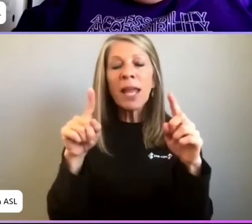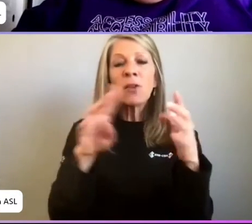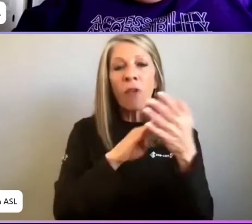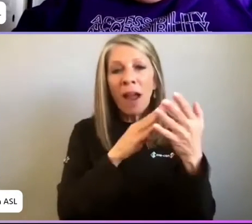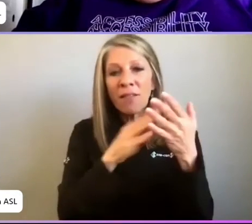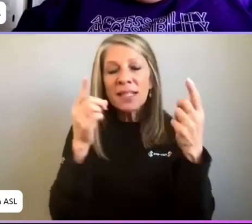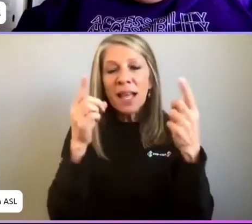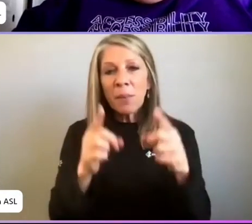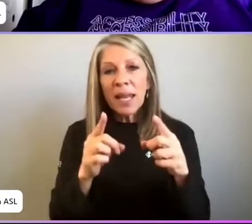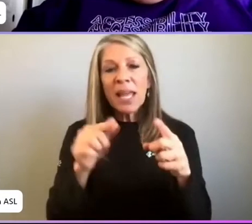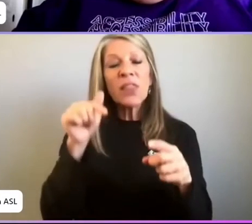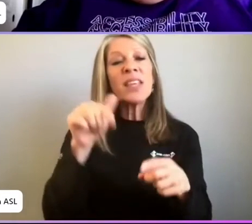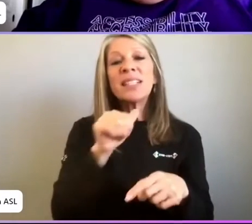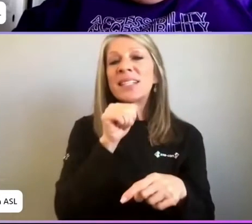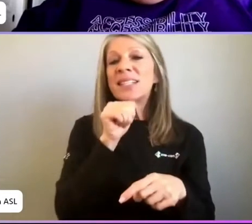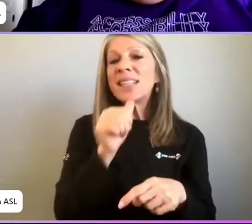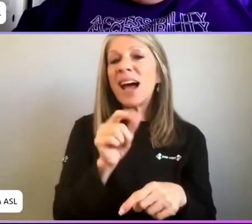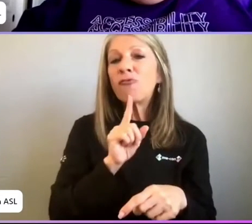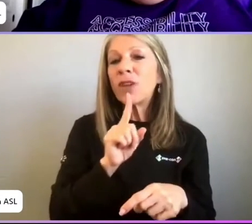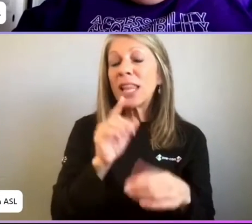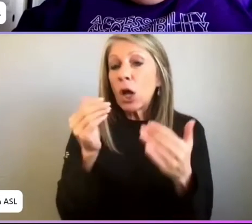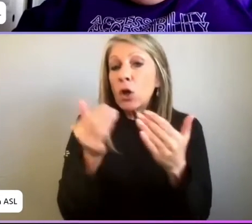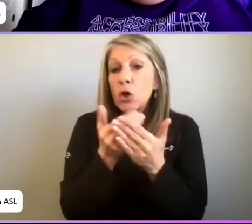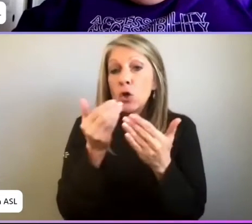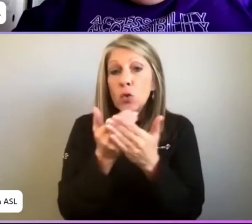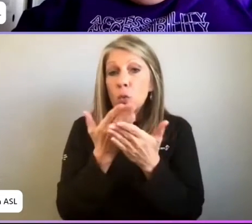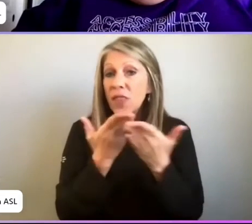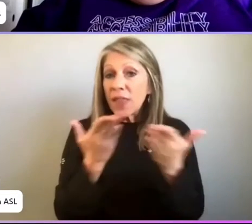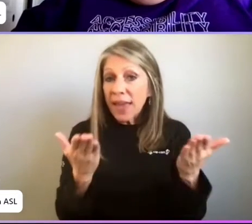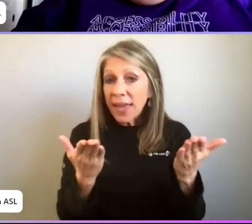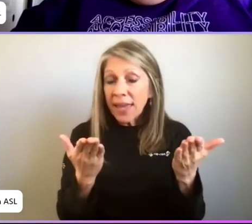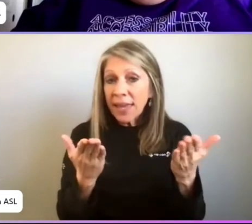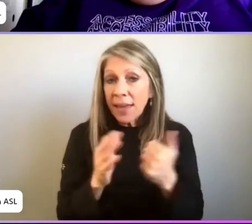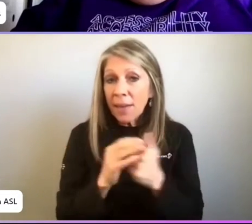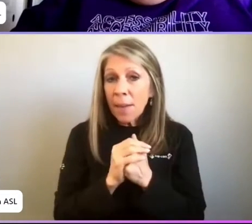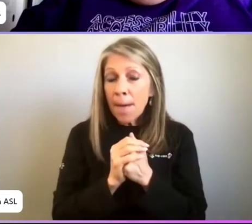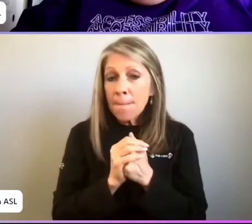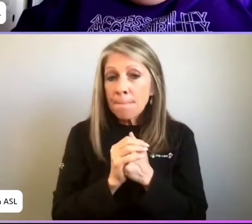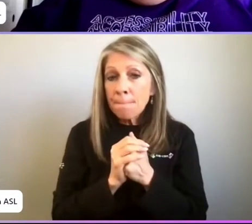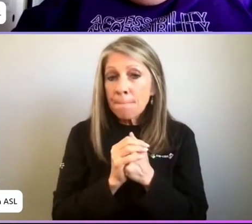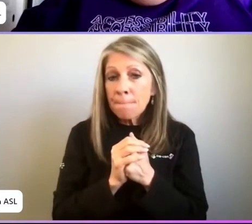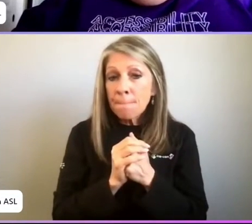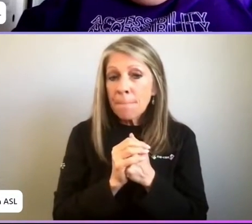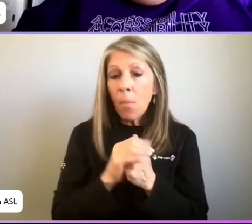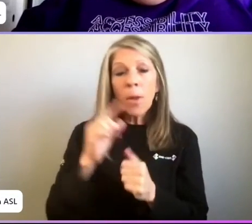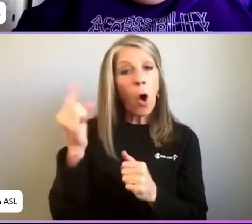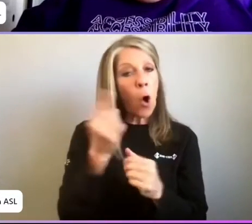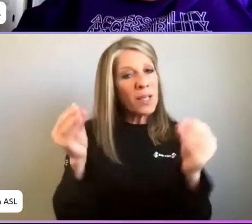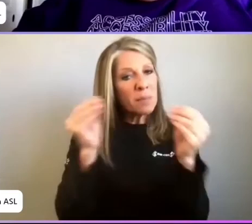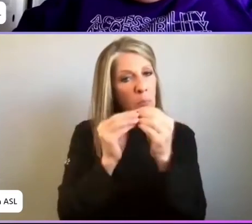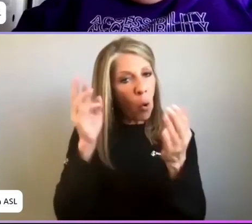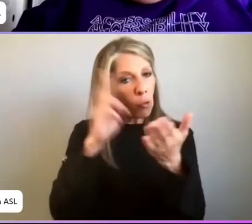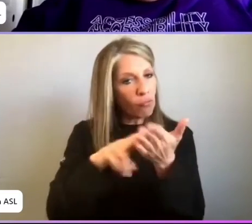working on several. And there is already the dot pad. We've seen the graffiti come out from orbit before, or can